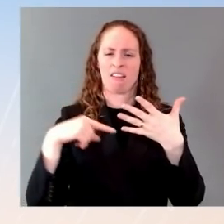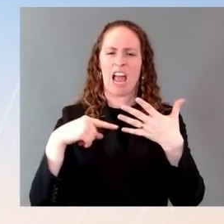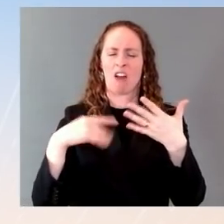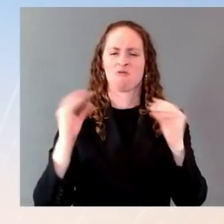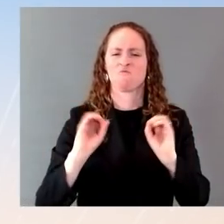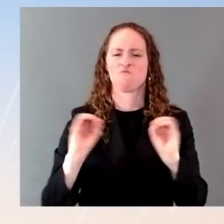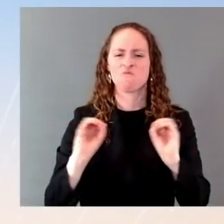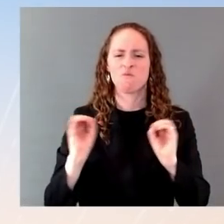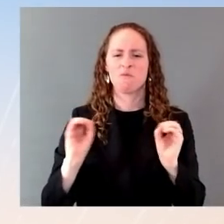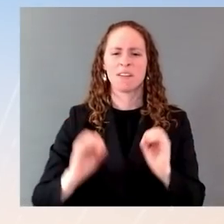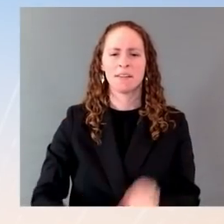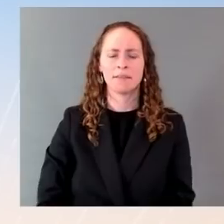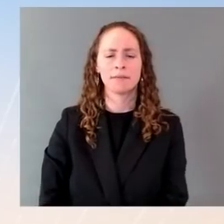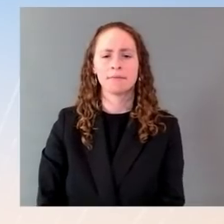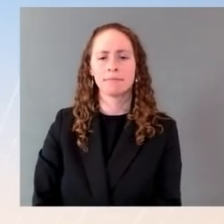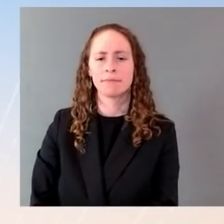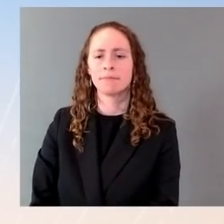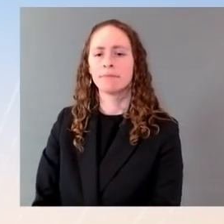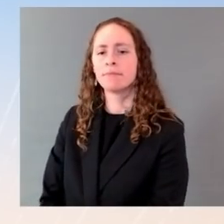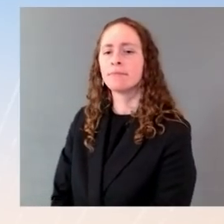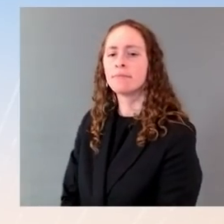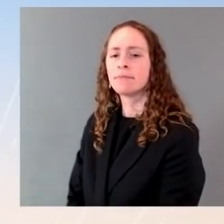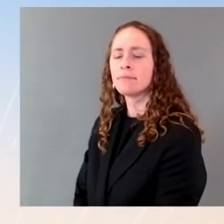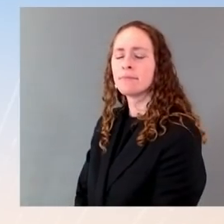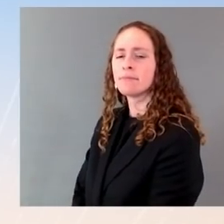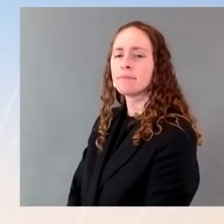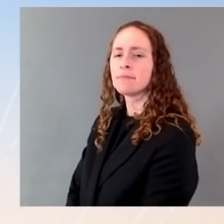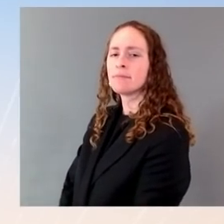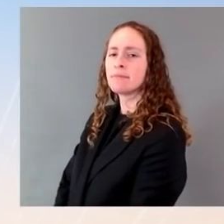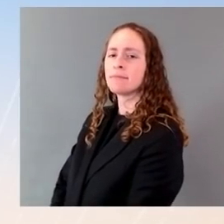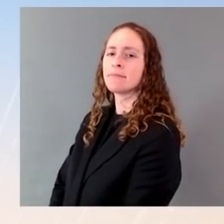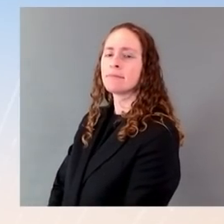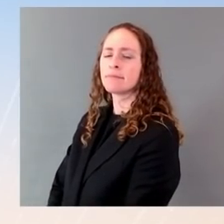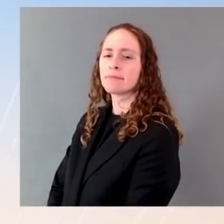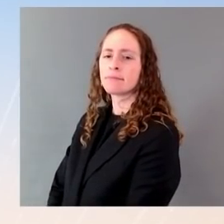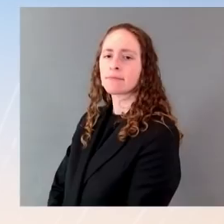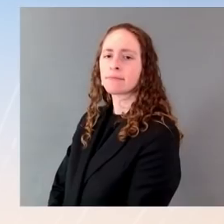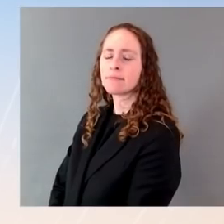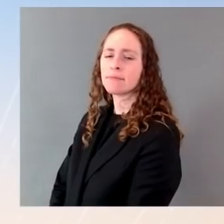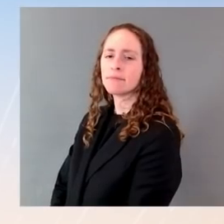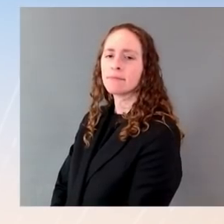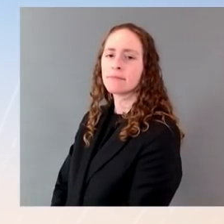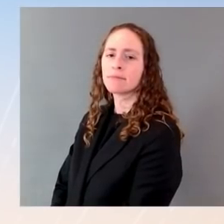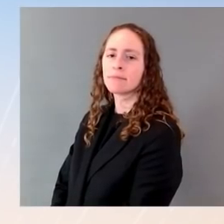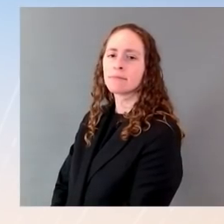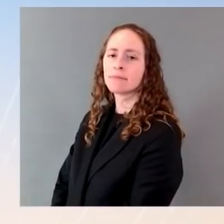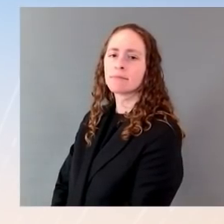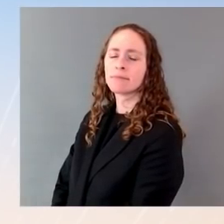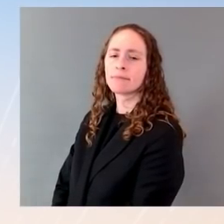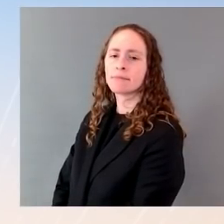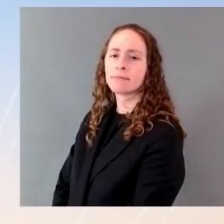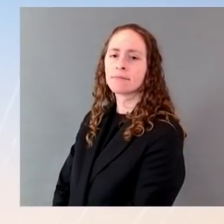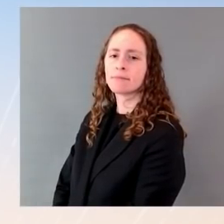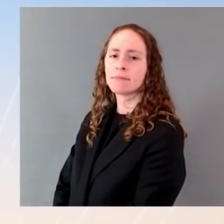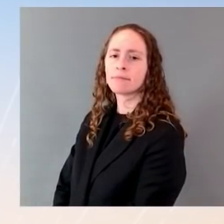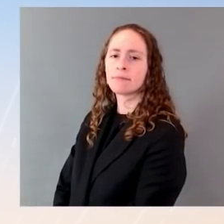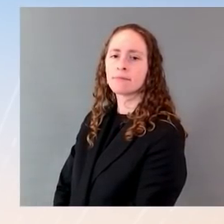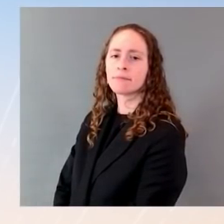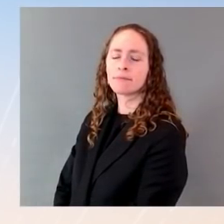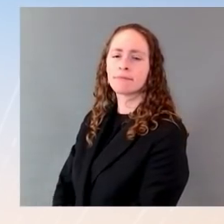you know, being heeded this time around as you begin contingency planning? Ms. Psaki: I think it's really important for people not to compare the two. I mean, you --